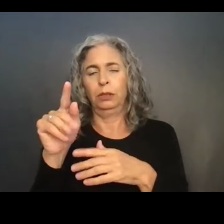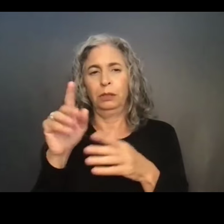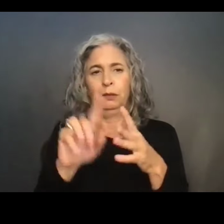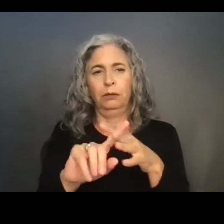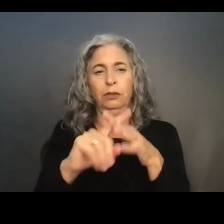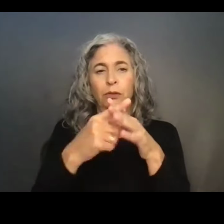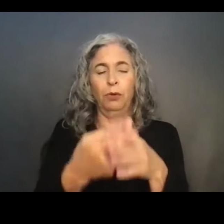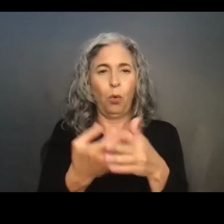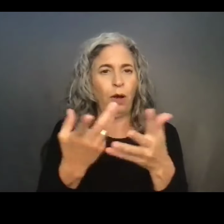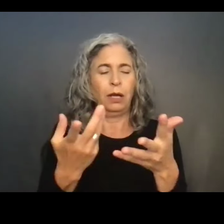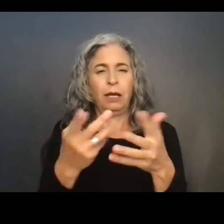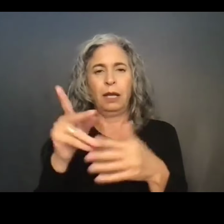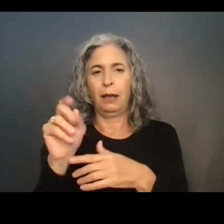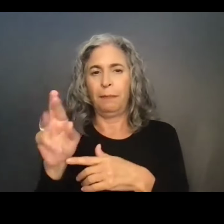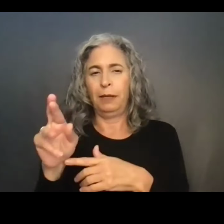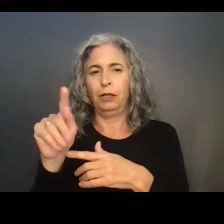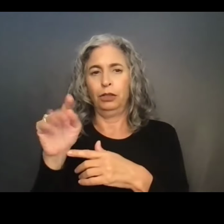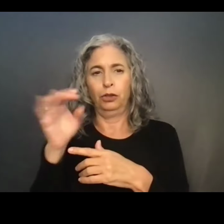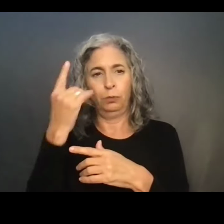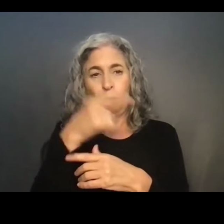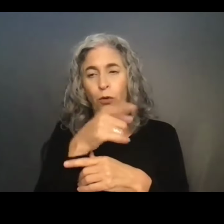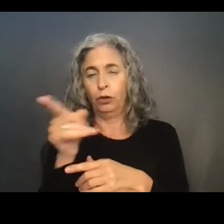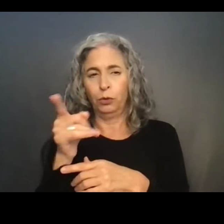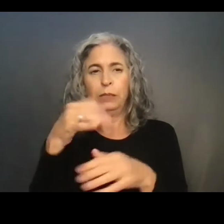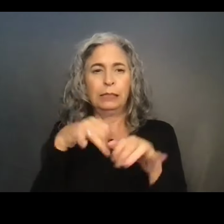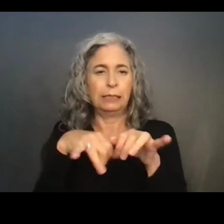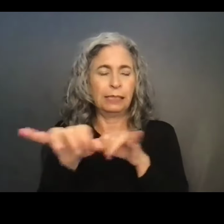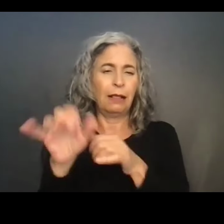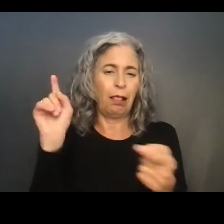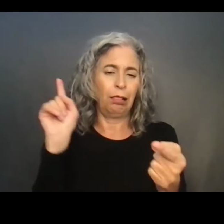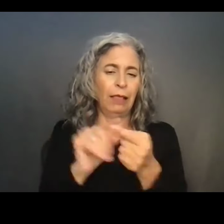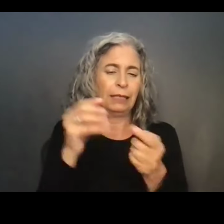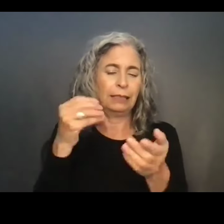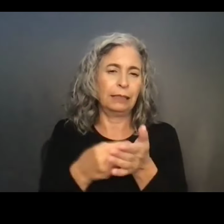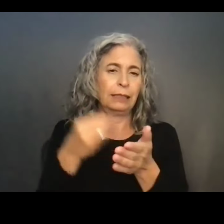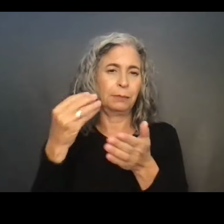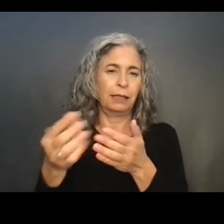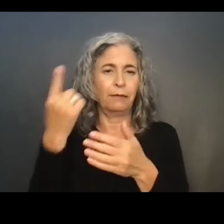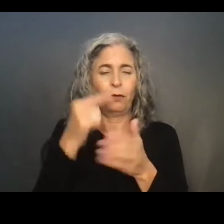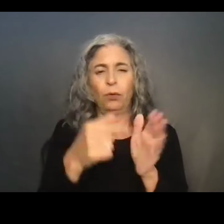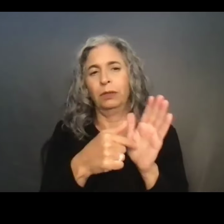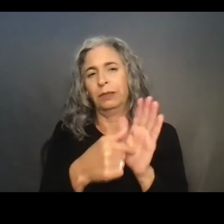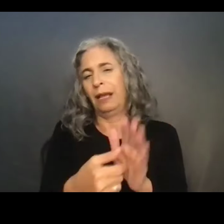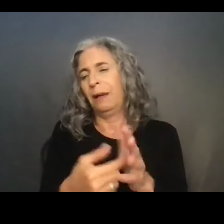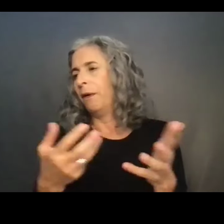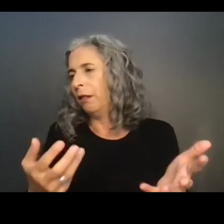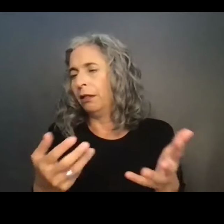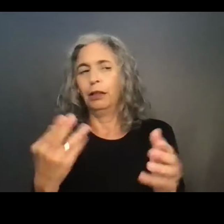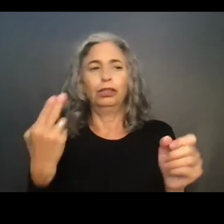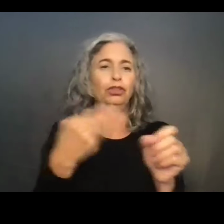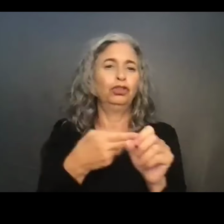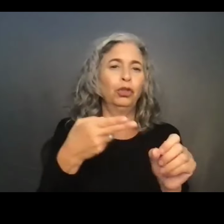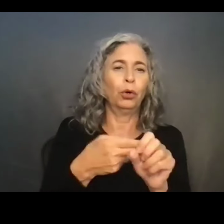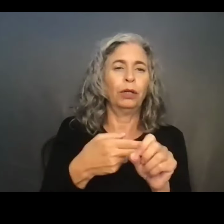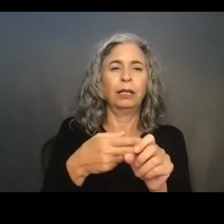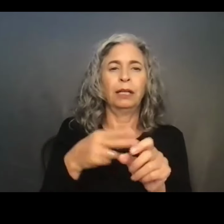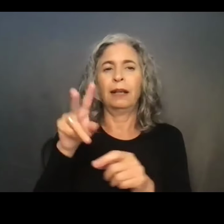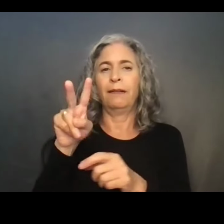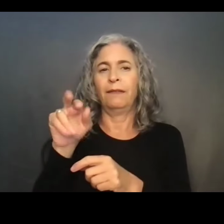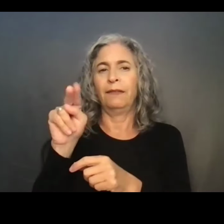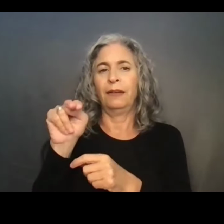tube instance for you is still less expensive than for example joining say Vimeo enterprise